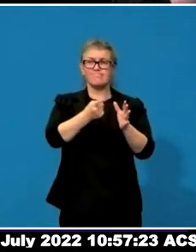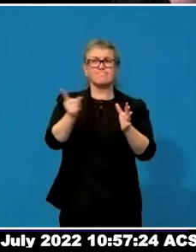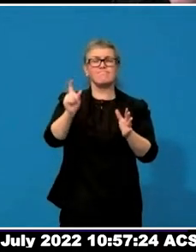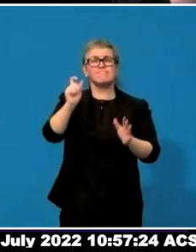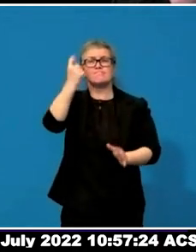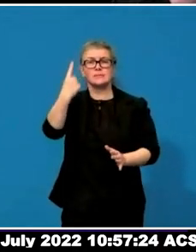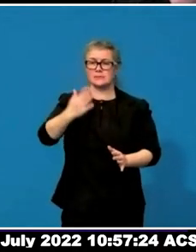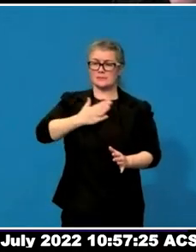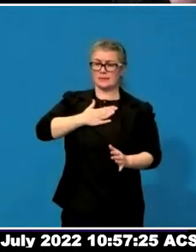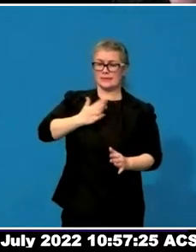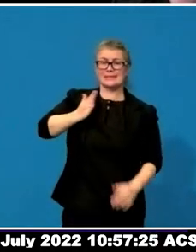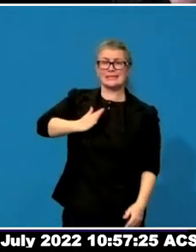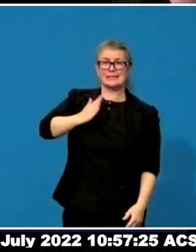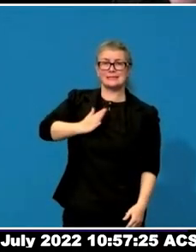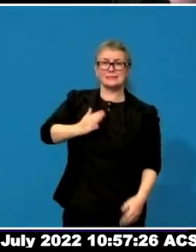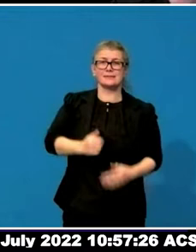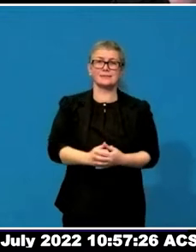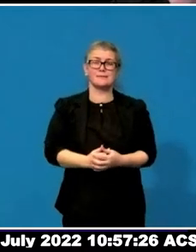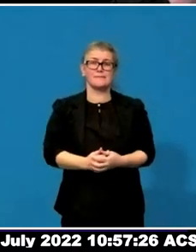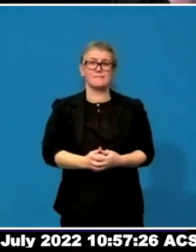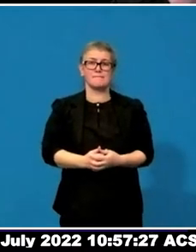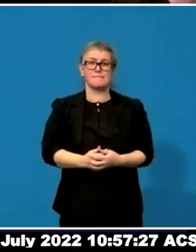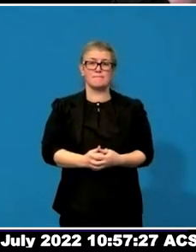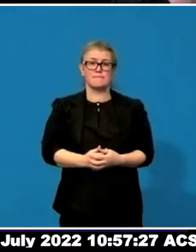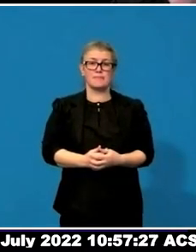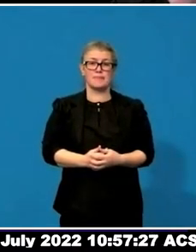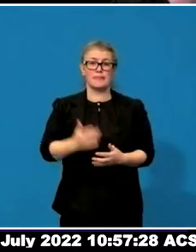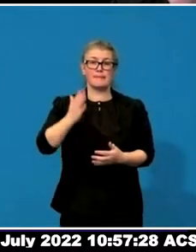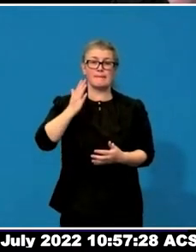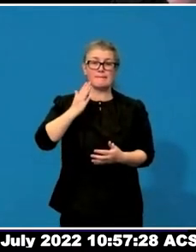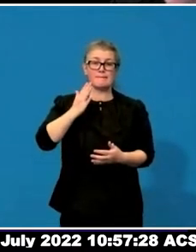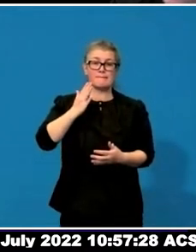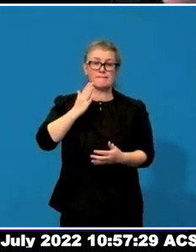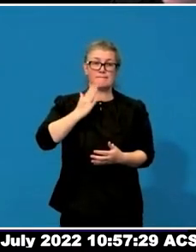particular, the need to maintain, repair and replace her mobility scooter for the